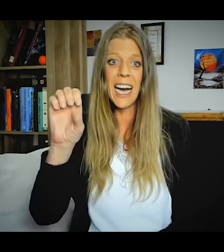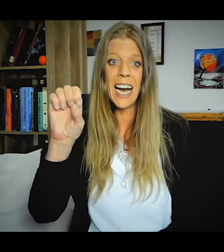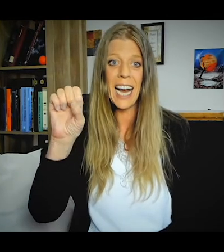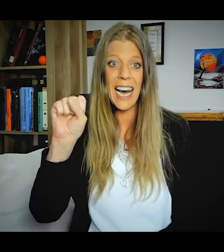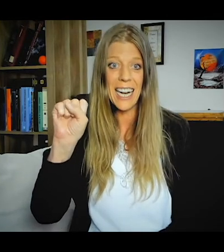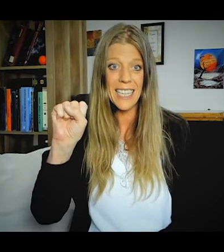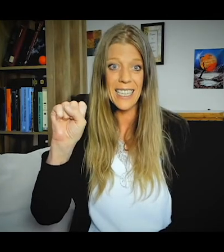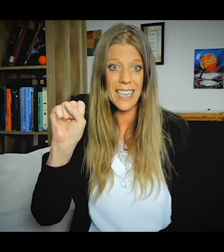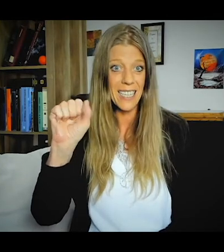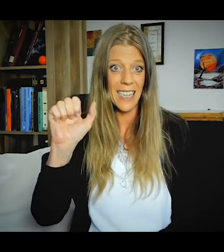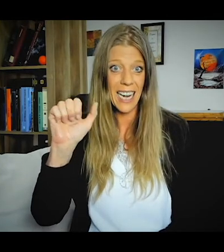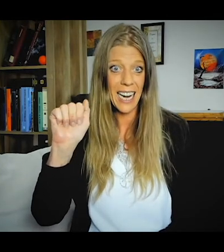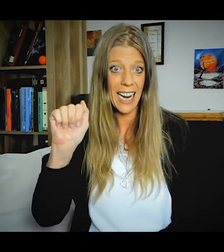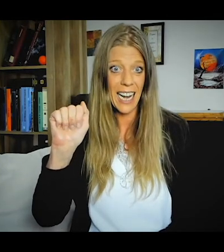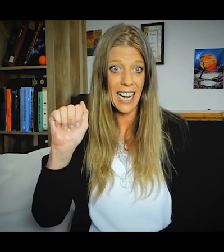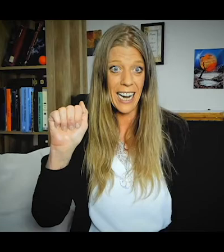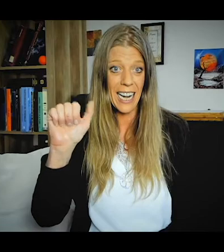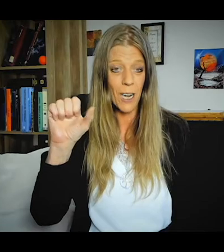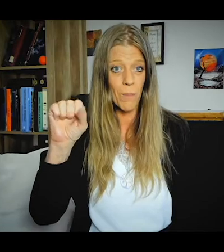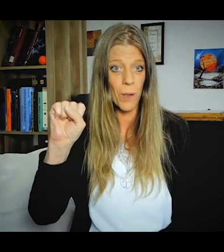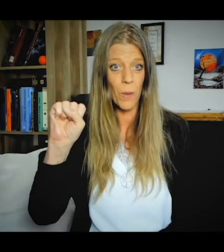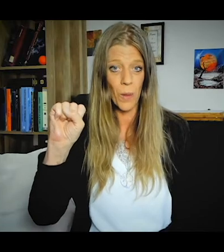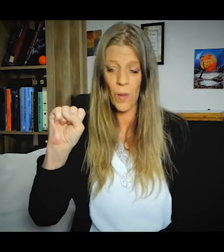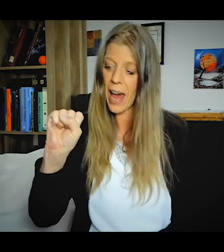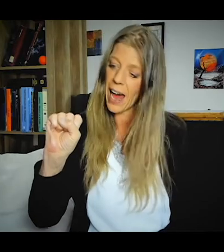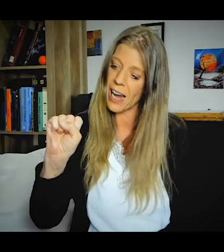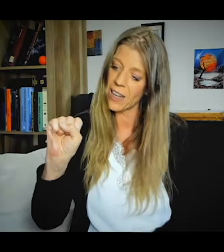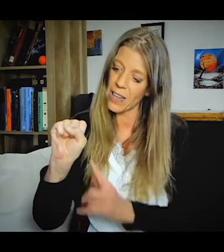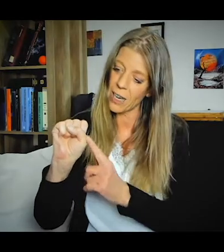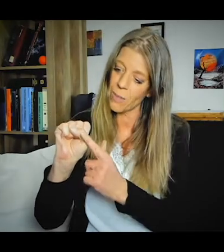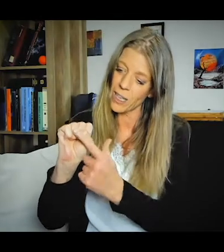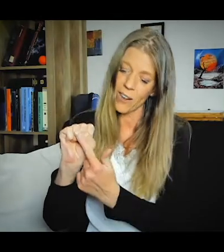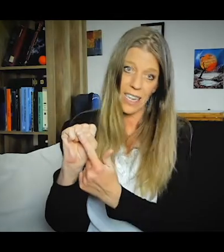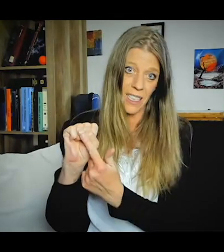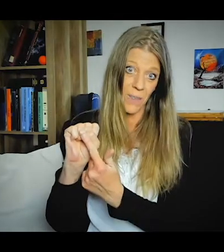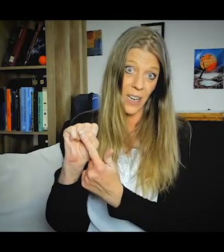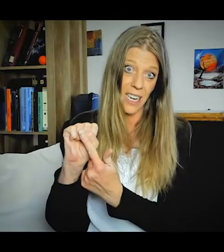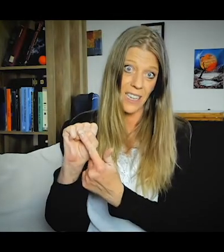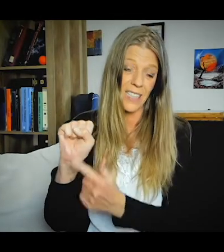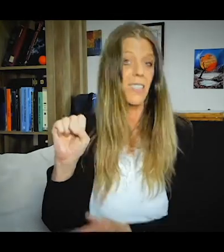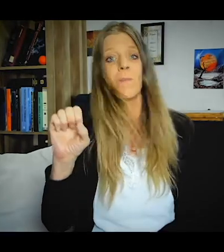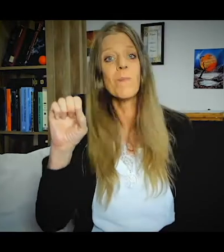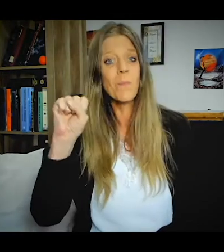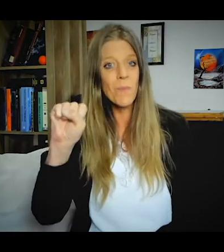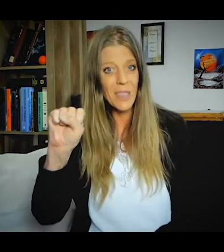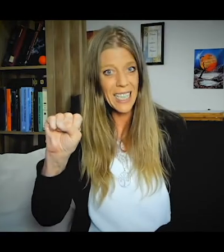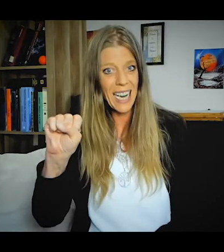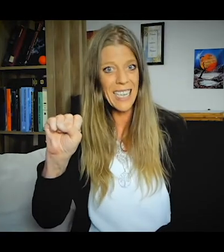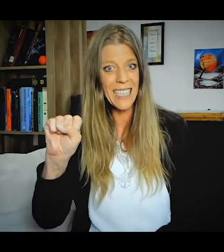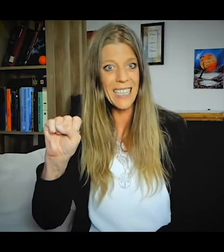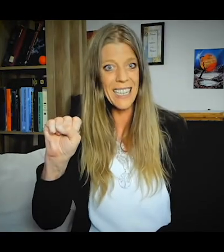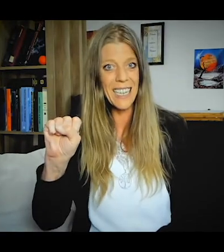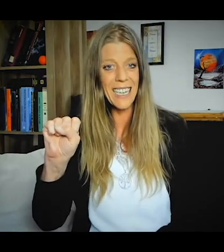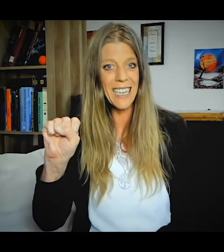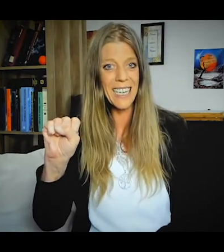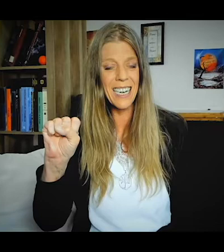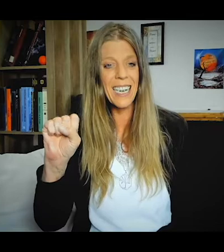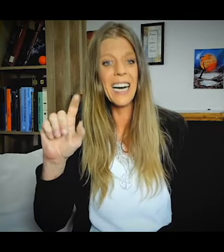S is like an A, but with the thumb across the fingers. - S -